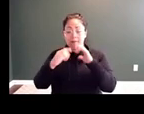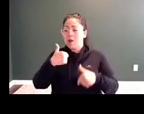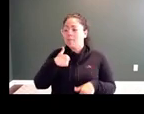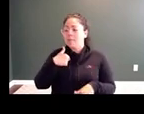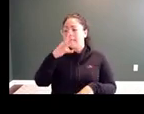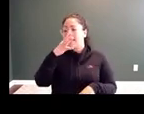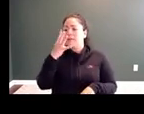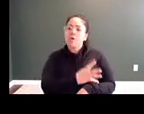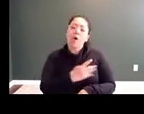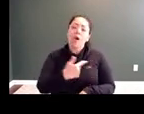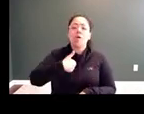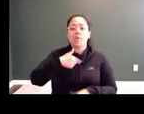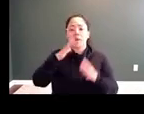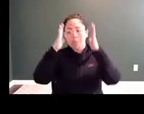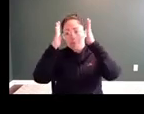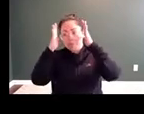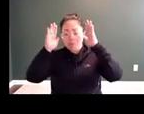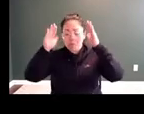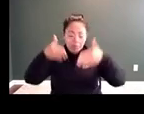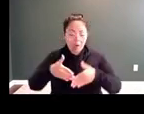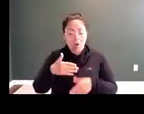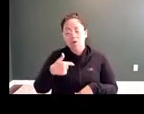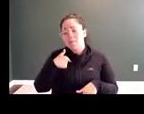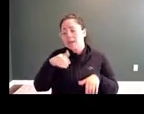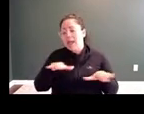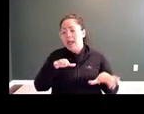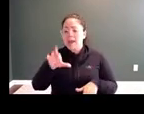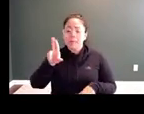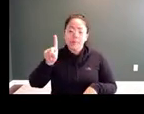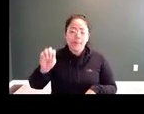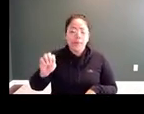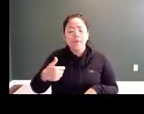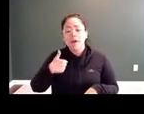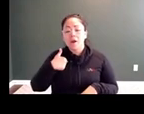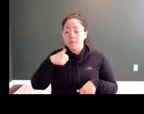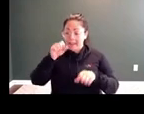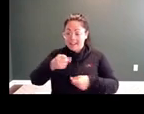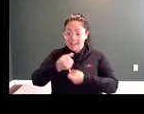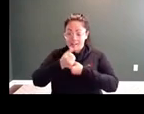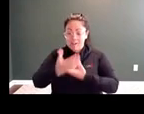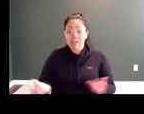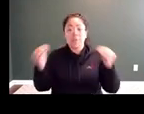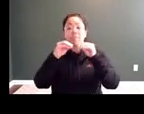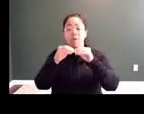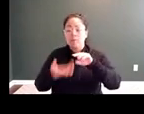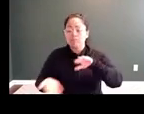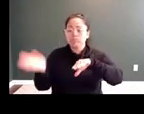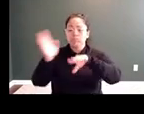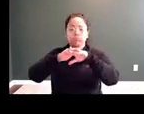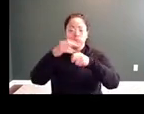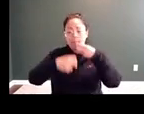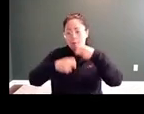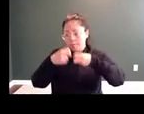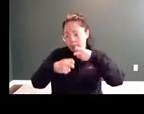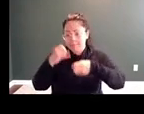by not acknowledging, you know, communication occurring. We can cause much, much bigger problems if we're not aware of our community,